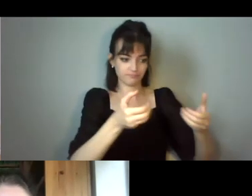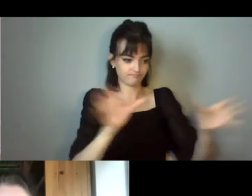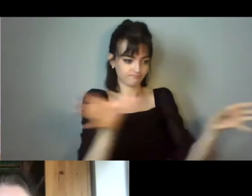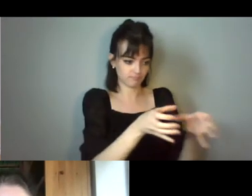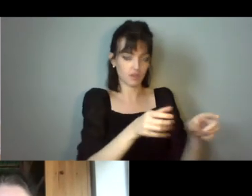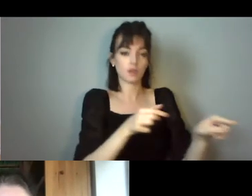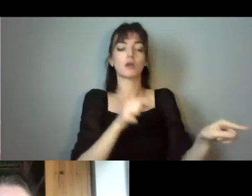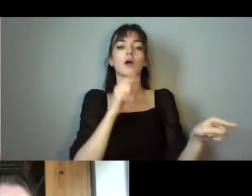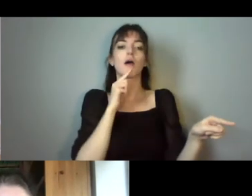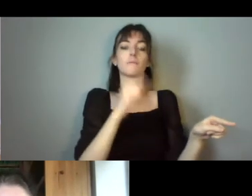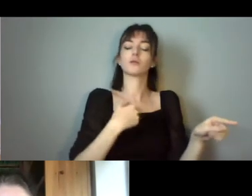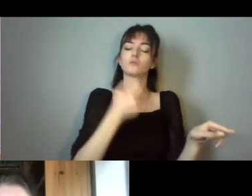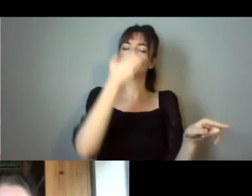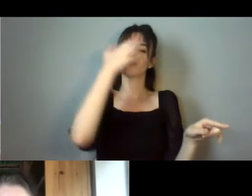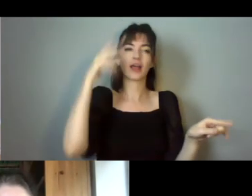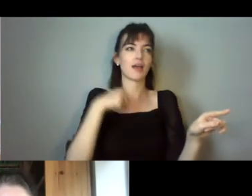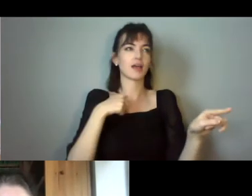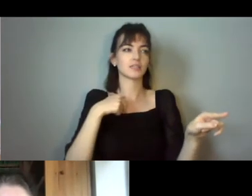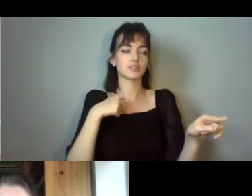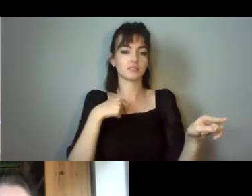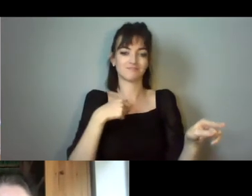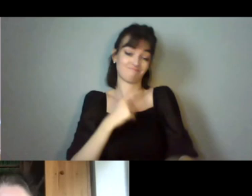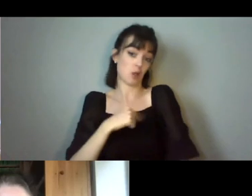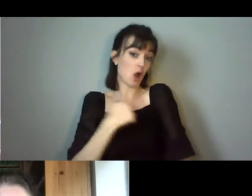but we realise to be completely honest, because I was part of that campaign,